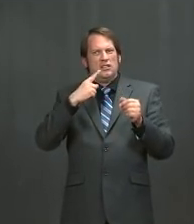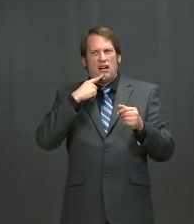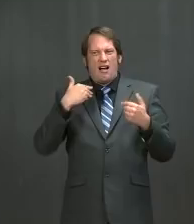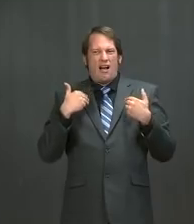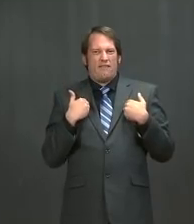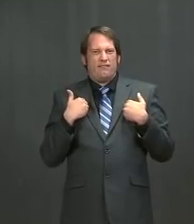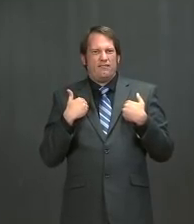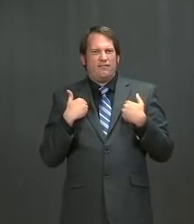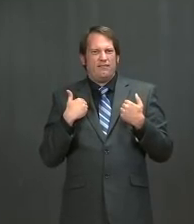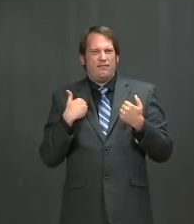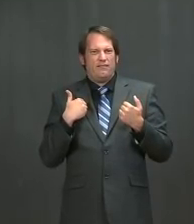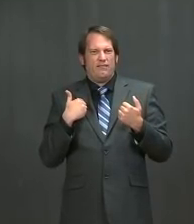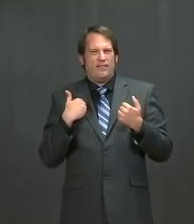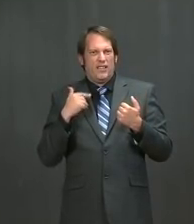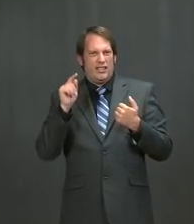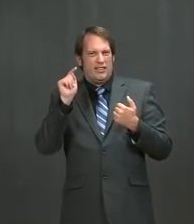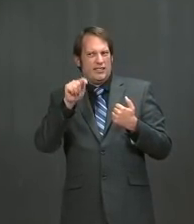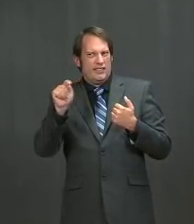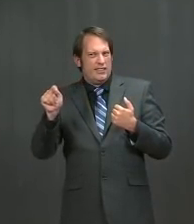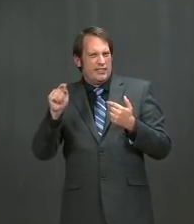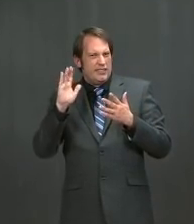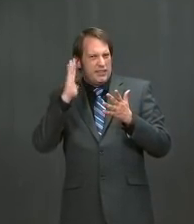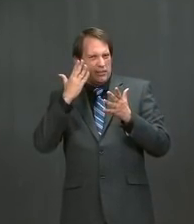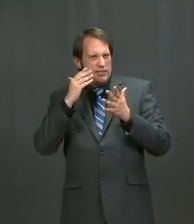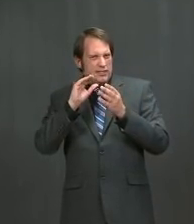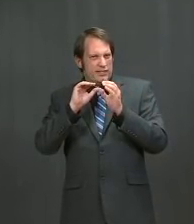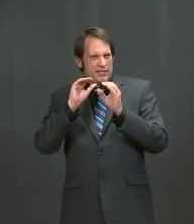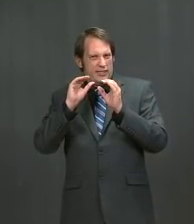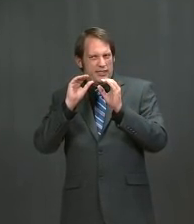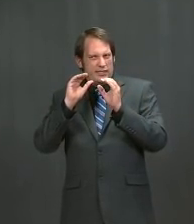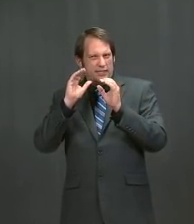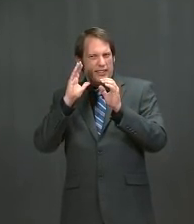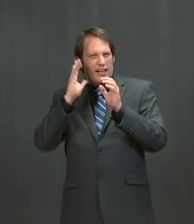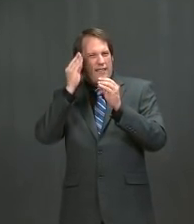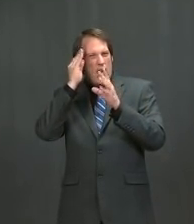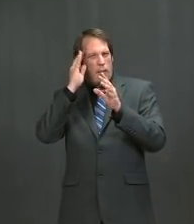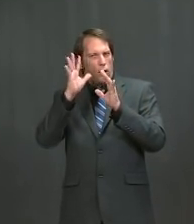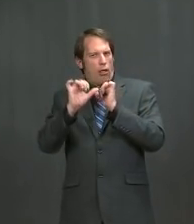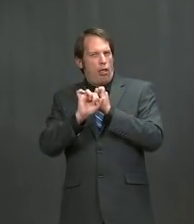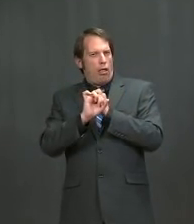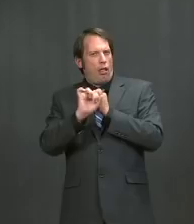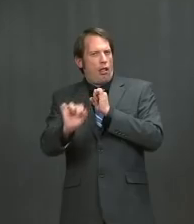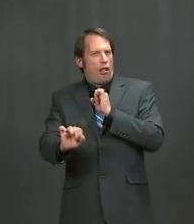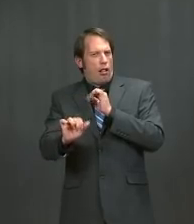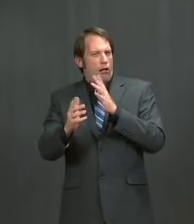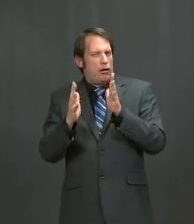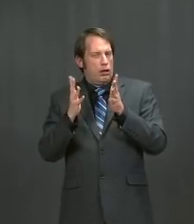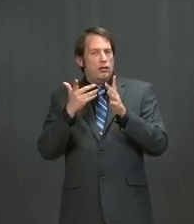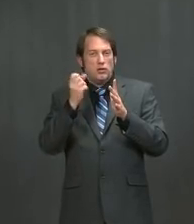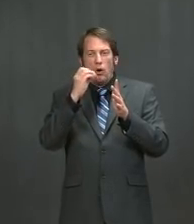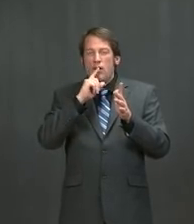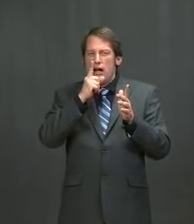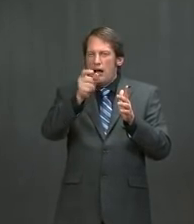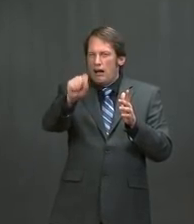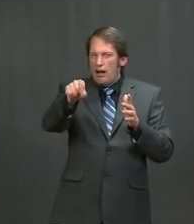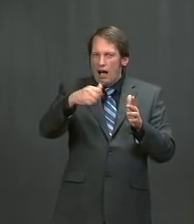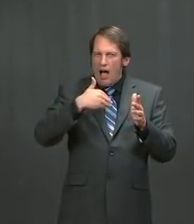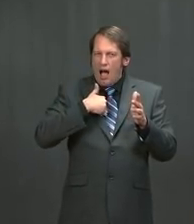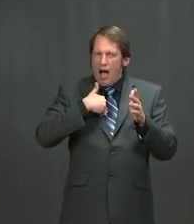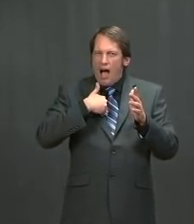gives counties the option to extend voting hours. And so I'm just curious if the President is going to change the way that he's talking about it.